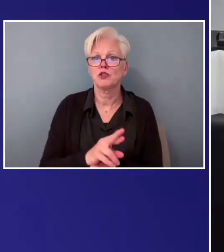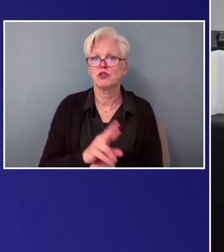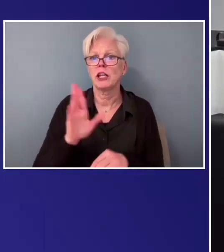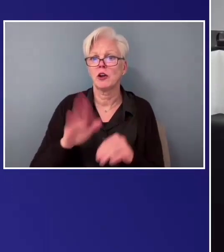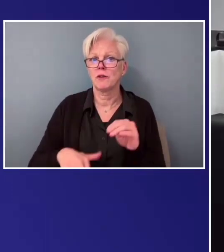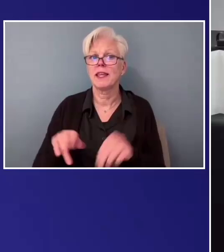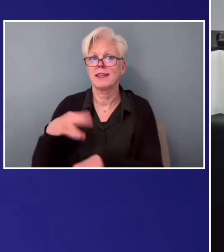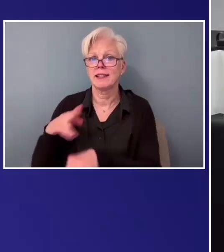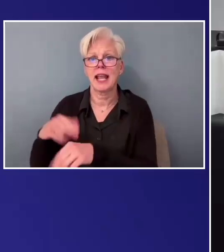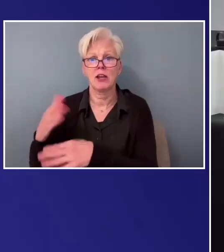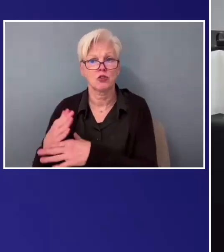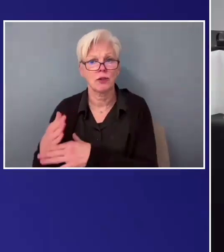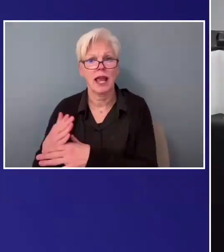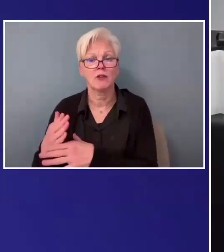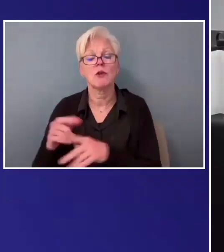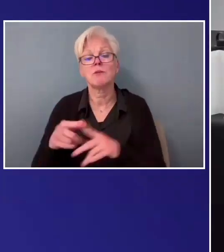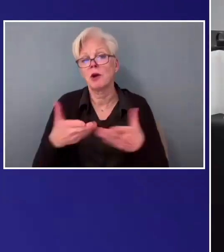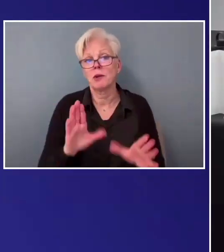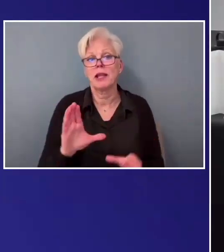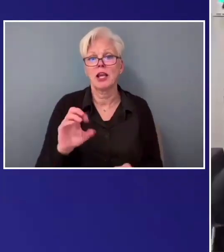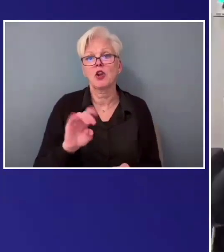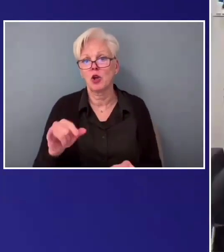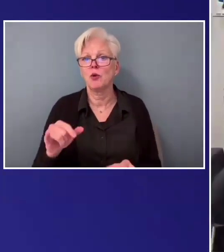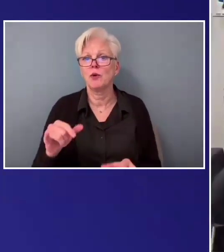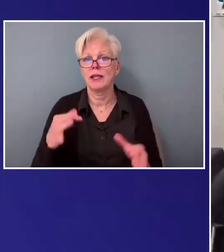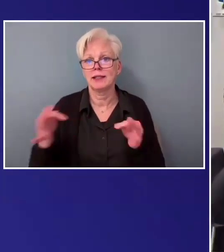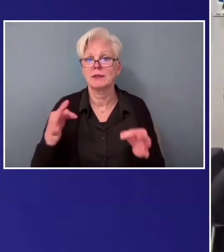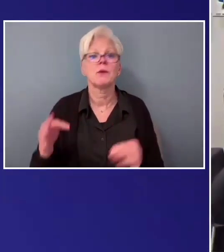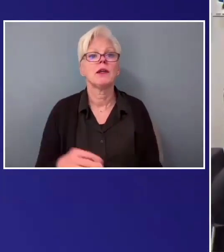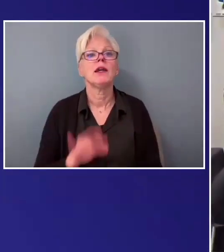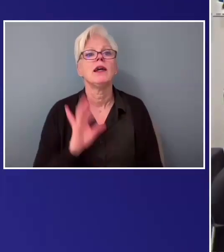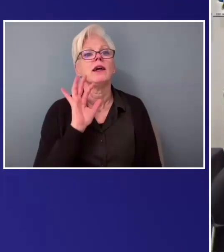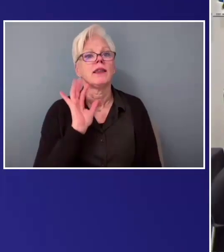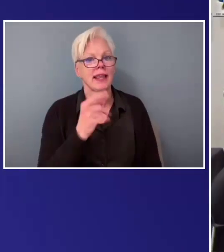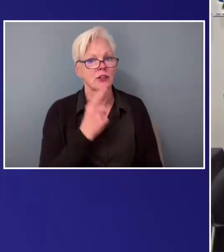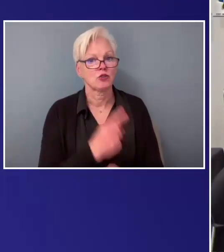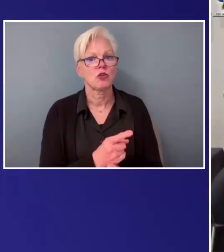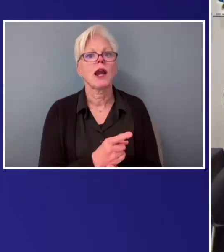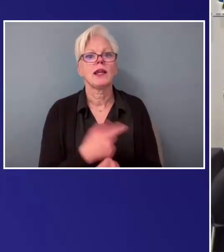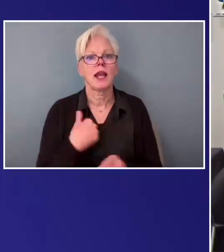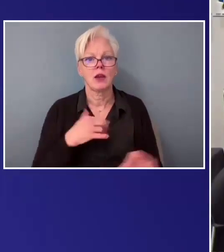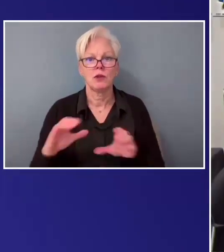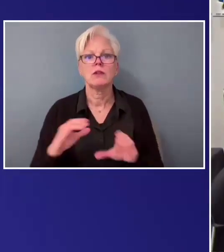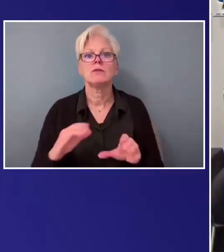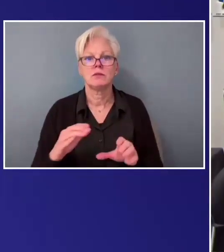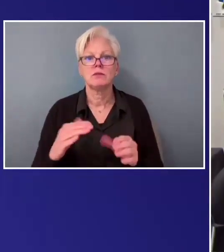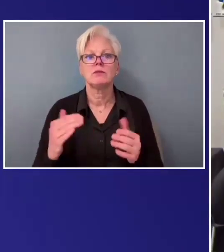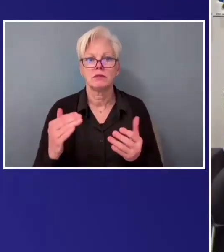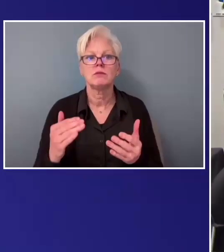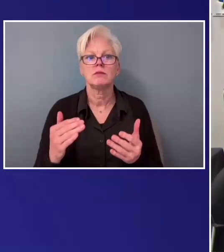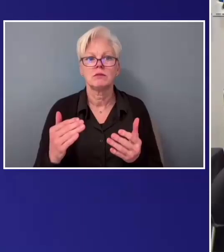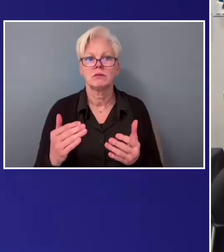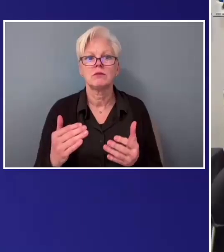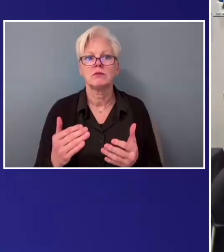average. But I'll let Cody talk. That's right. And we have conducted a fair amount of analysis on this Puerto Rico to